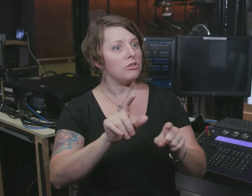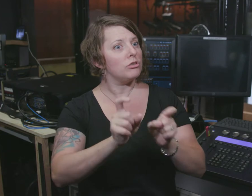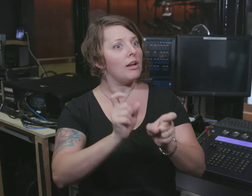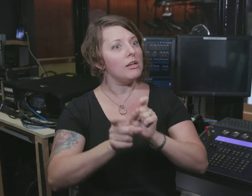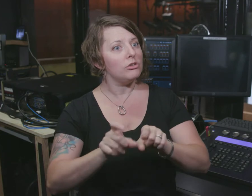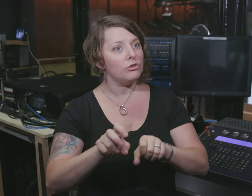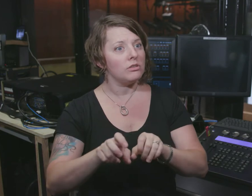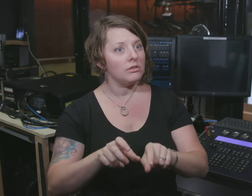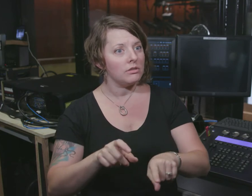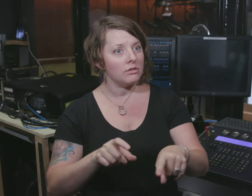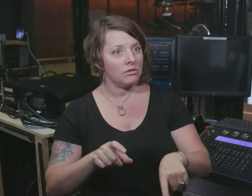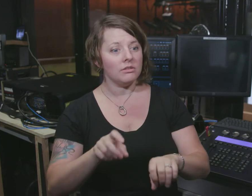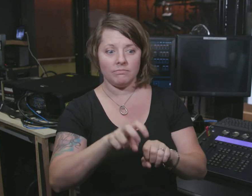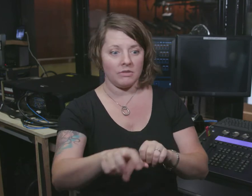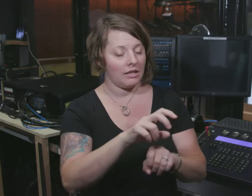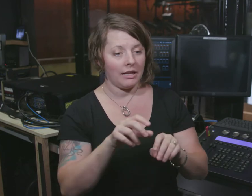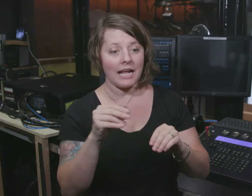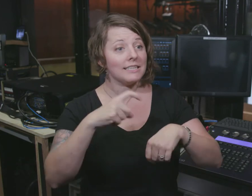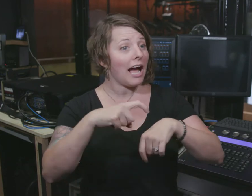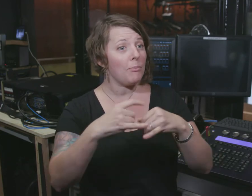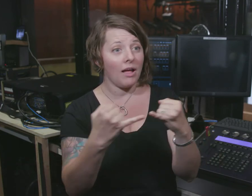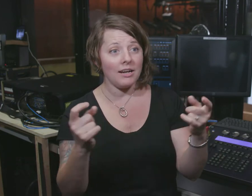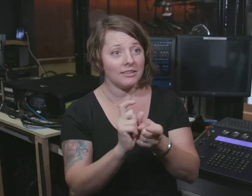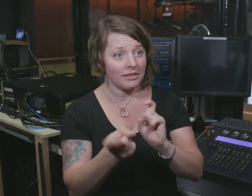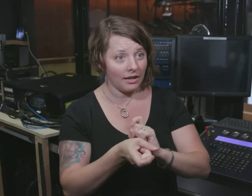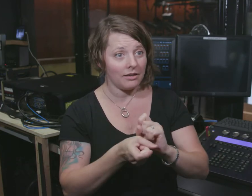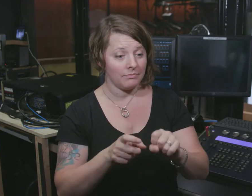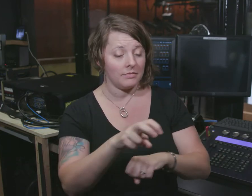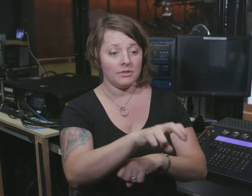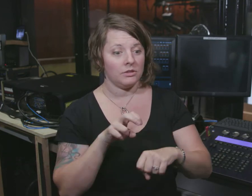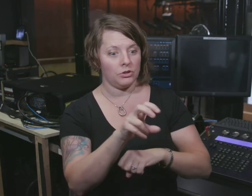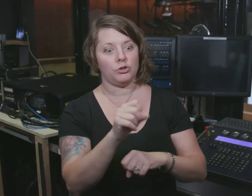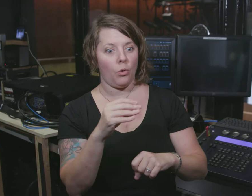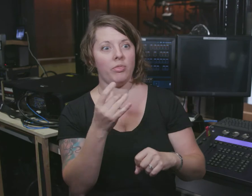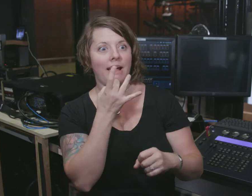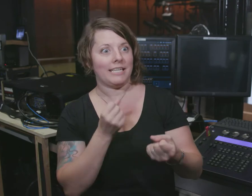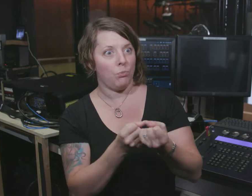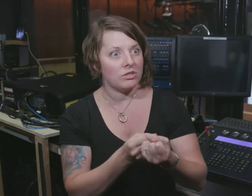that their location, the setting, changes and moves. And the timeline jumps forward and backward, too.